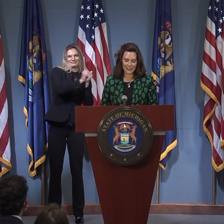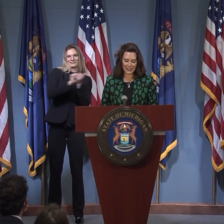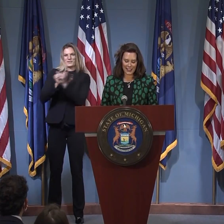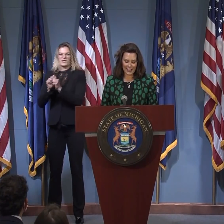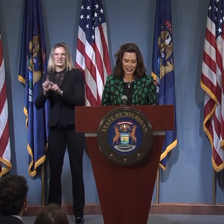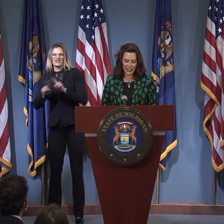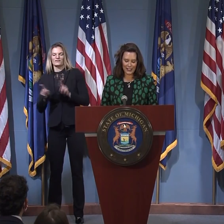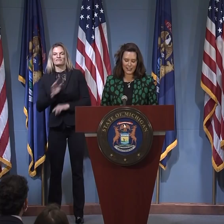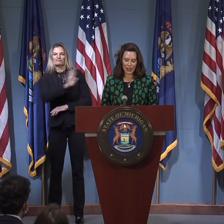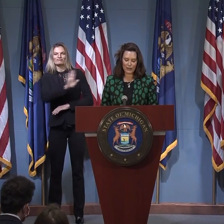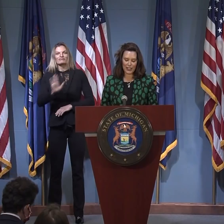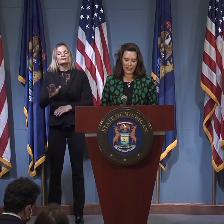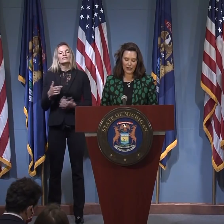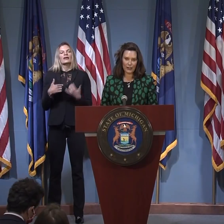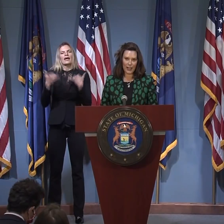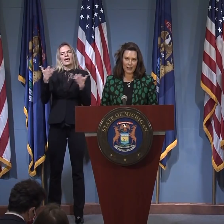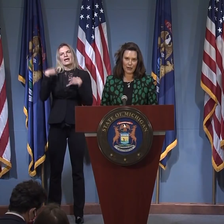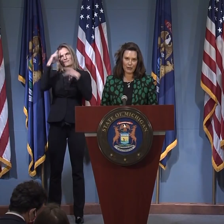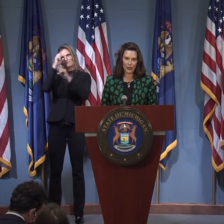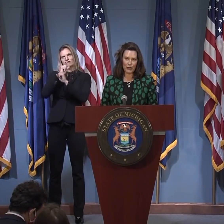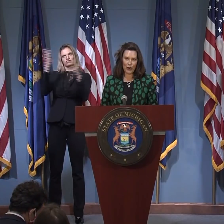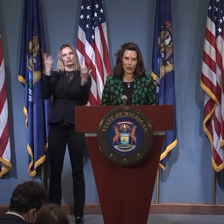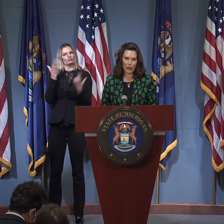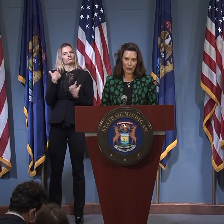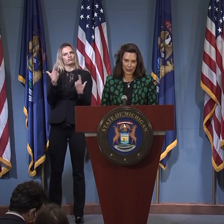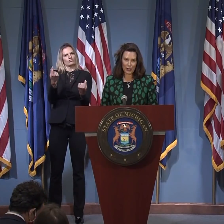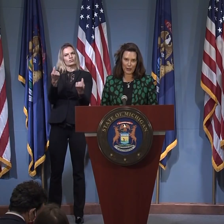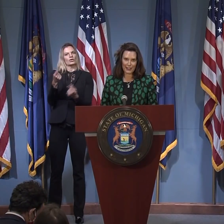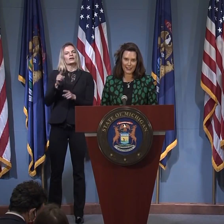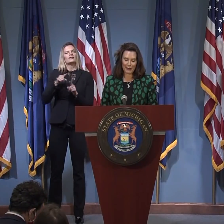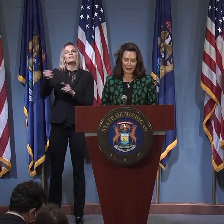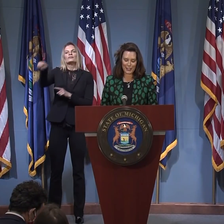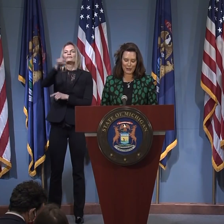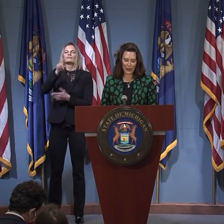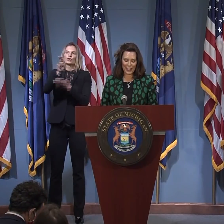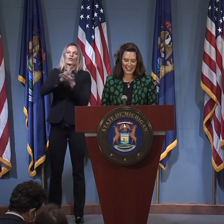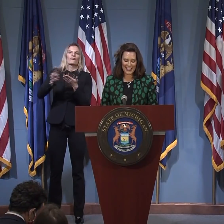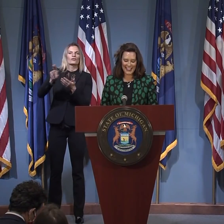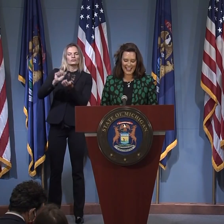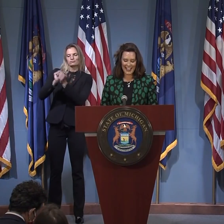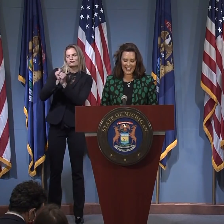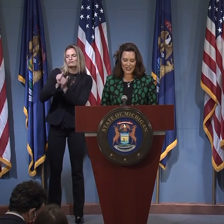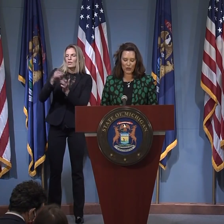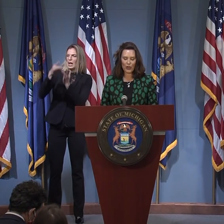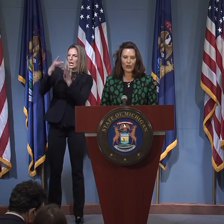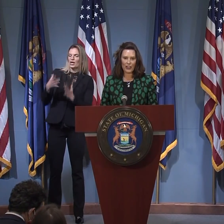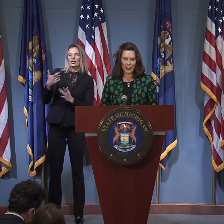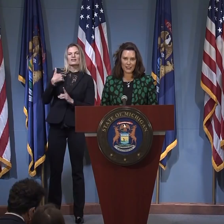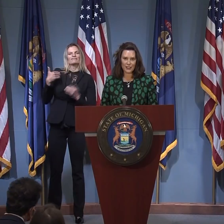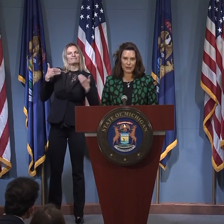GOVERNOR HAS U OF M MASK ON. YOU BROUGHT MY SPARTAN PASSING AND QUESTIONED LEADS FROM DIFFERENT UNIVERSITIES THEN